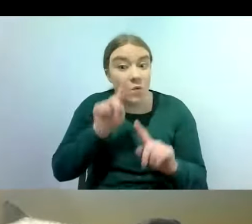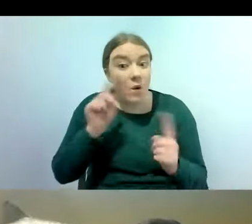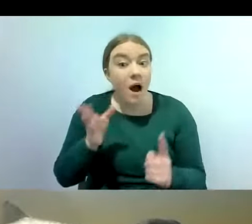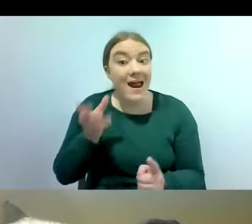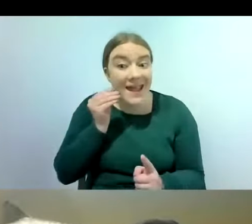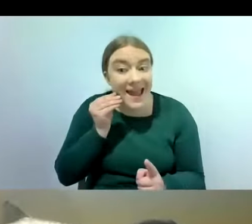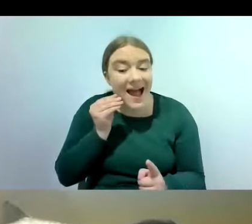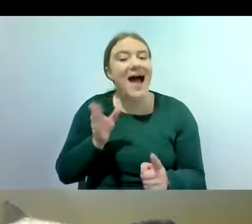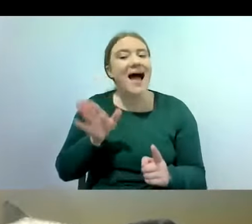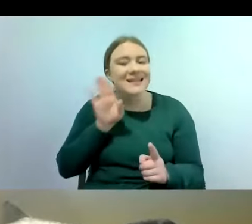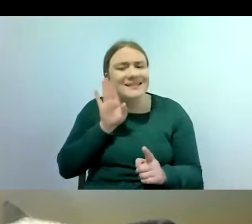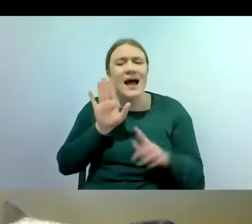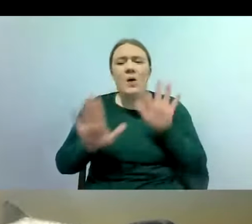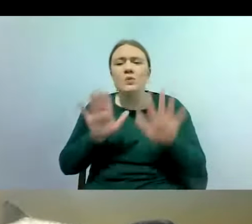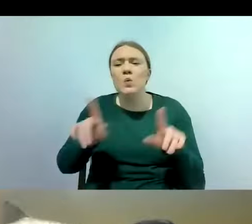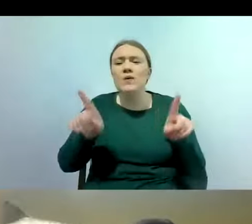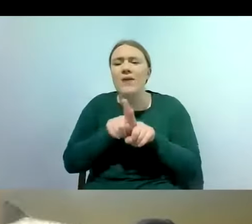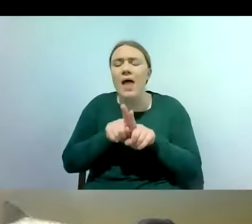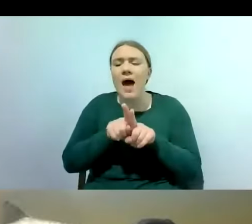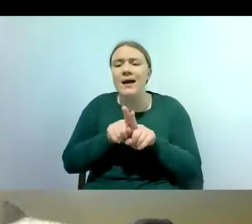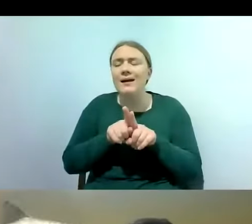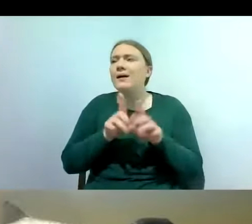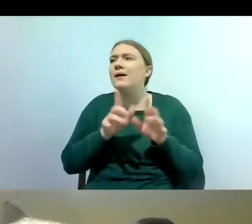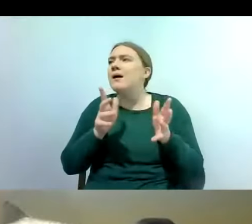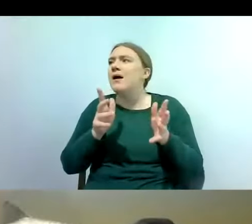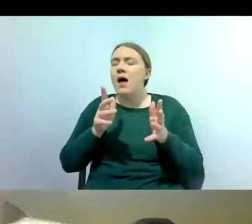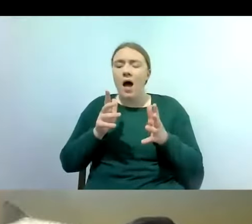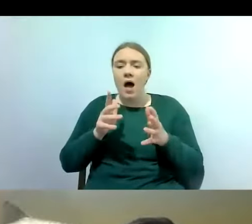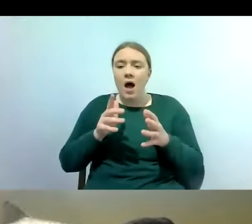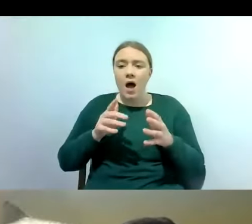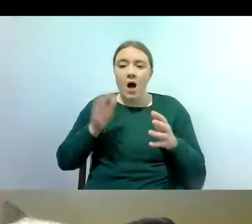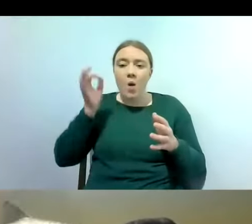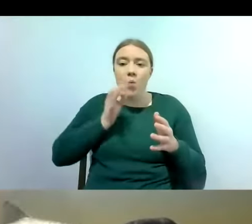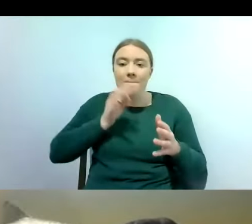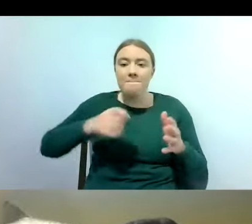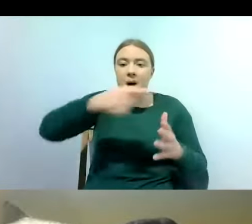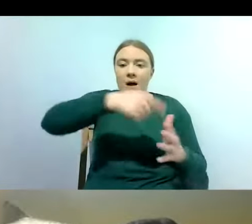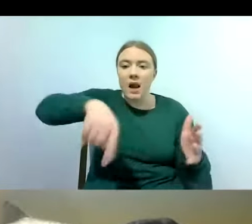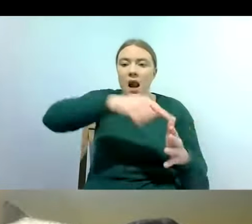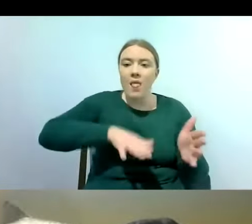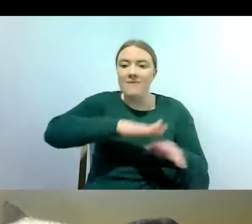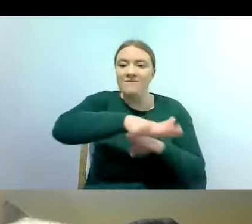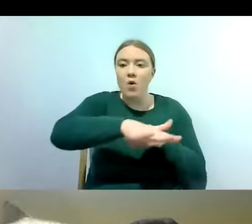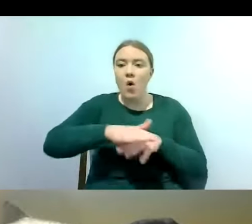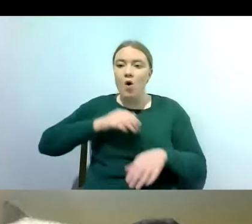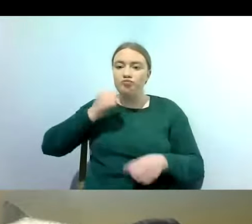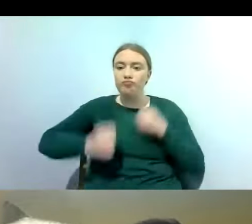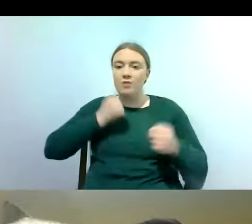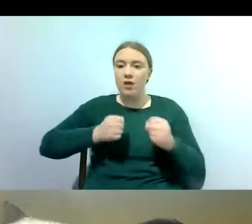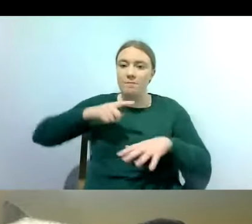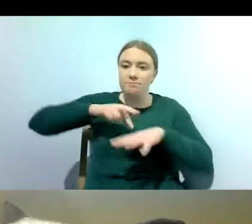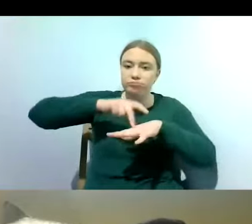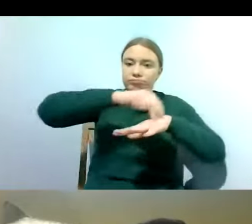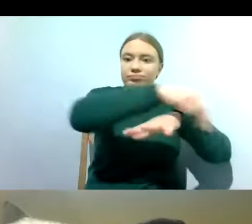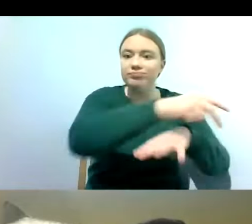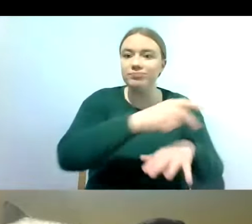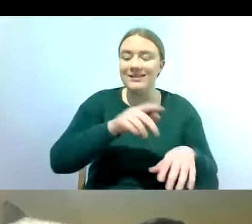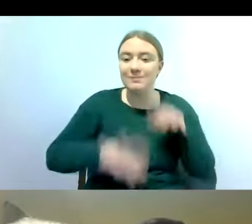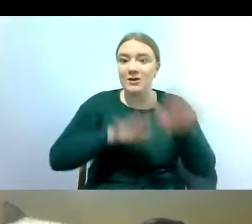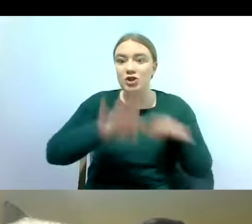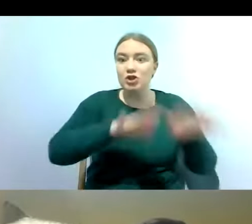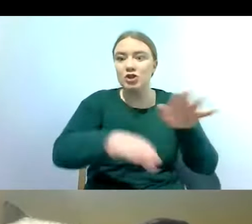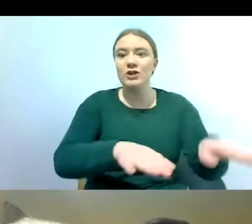bit like somebody running through a puddle but in fact the naturalist william yarrell in 1841